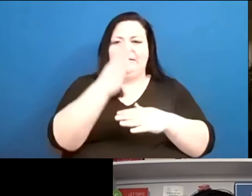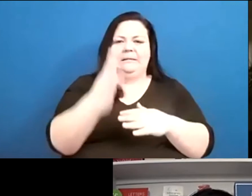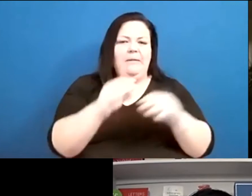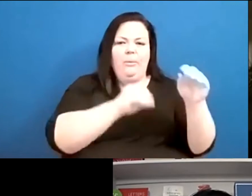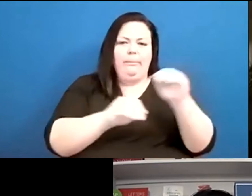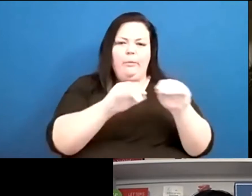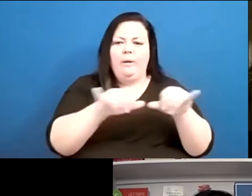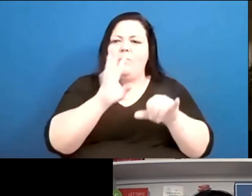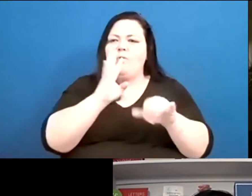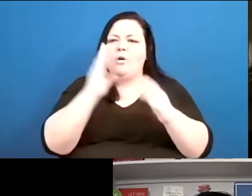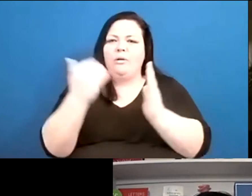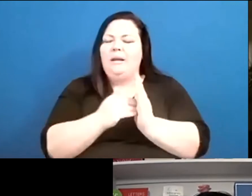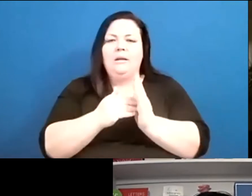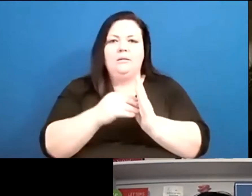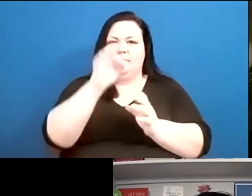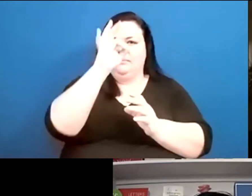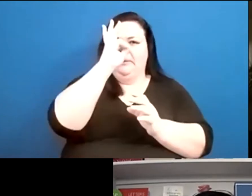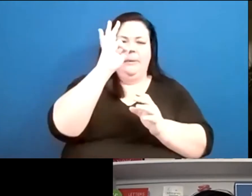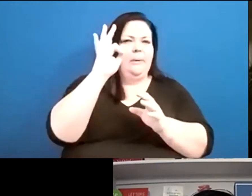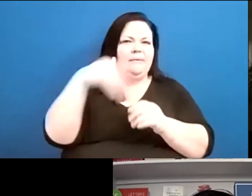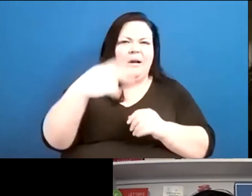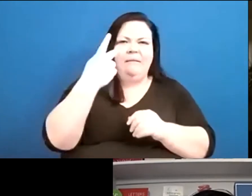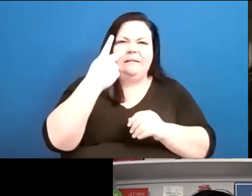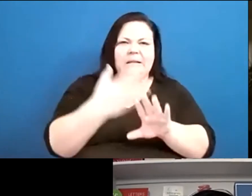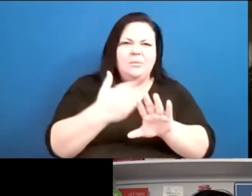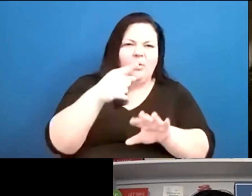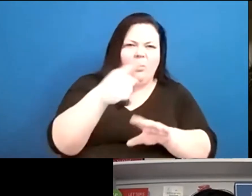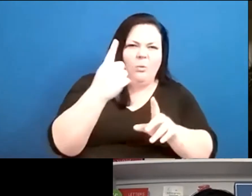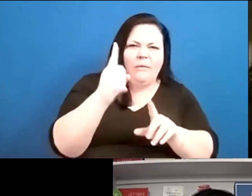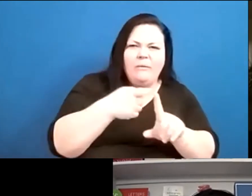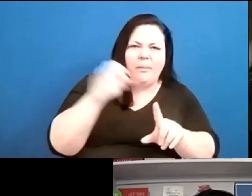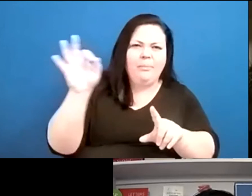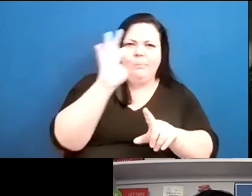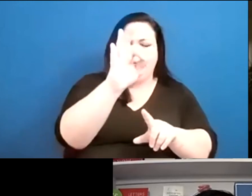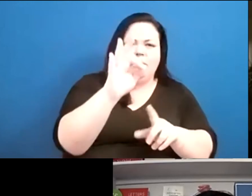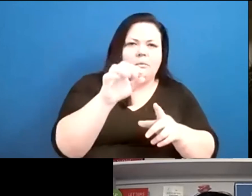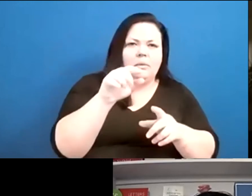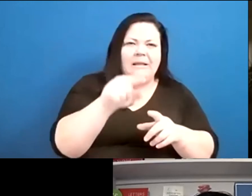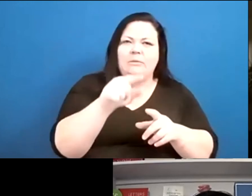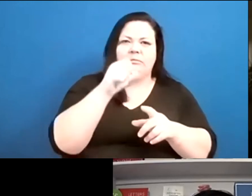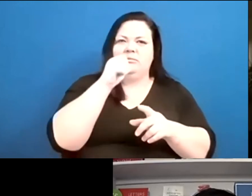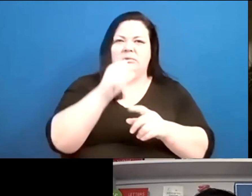A freckle on your nose I’d not seen before./ This was not a condemnation; I fell blessed.